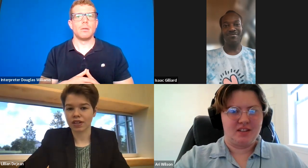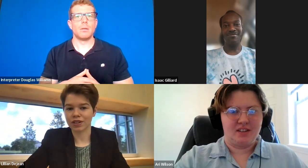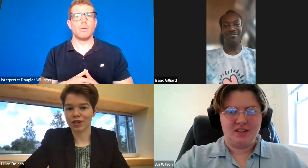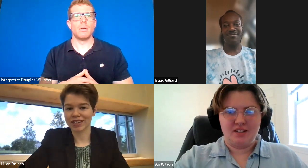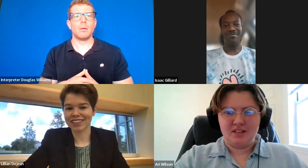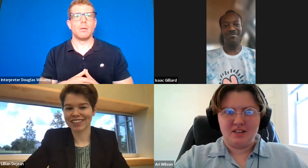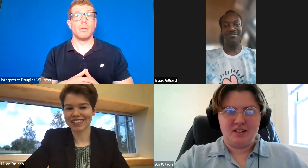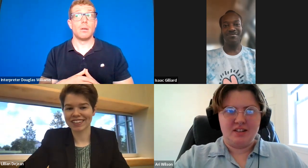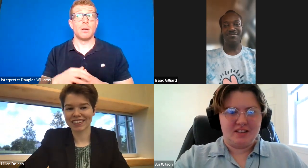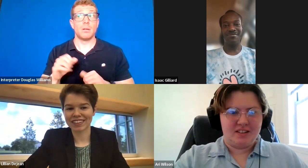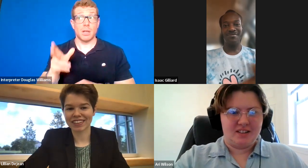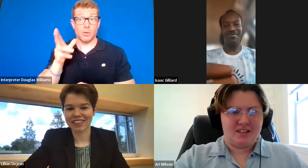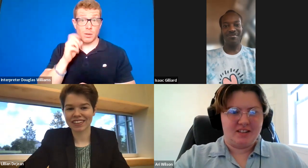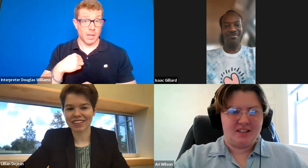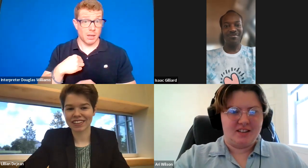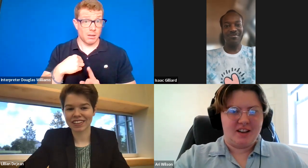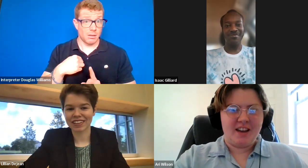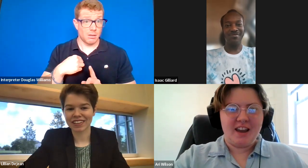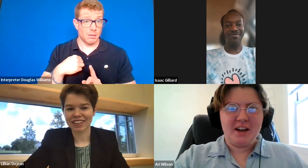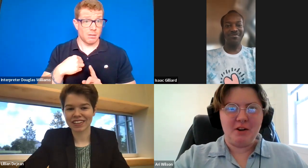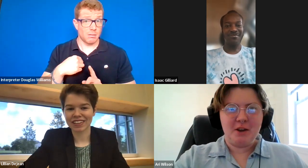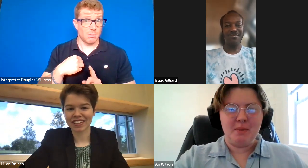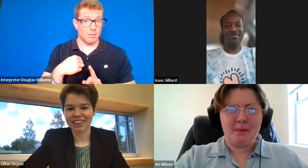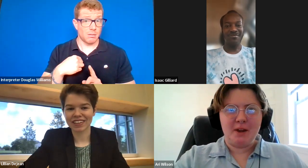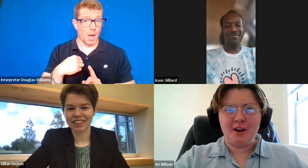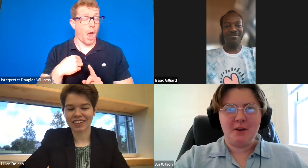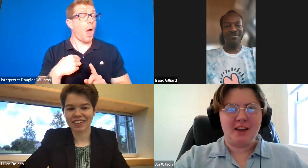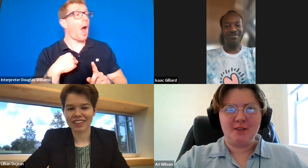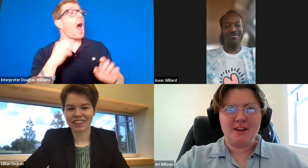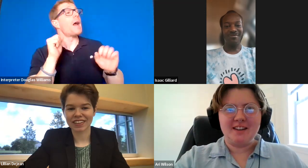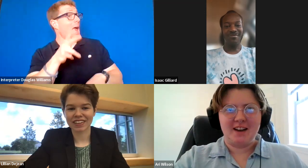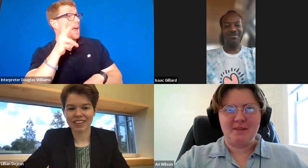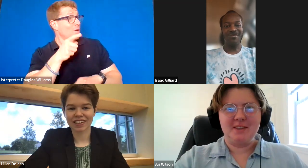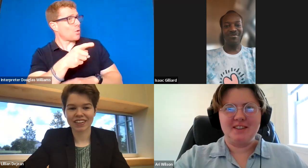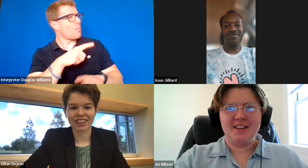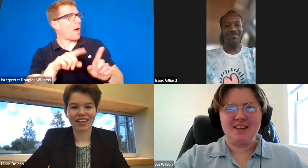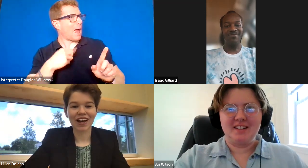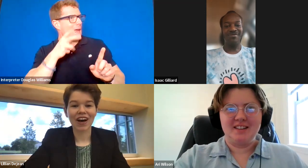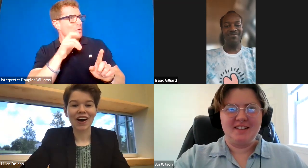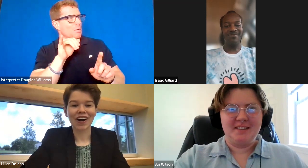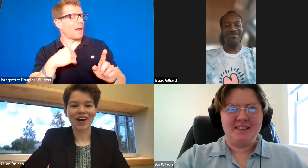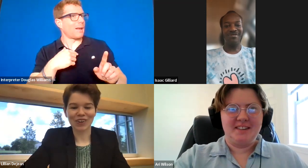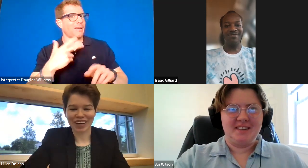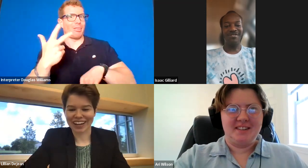Can you hear me I can't hear you but i'm hearing you like 3 times.